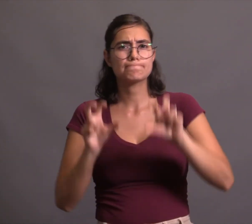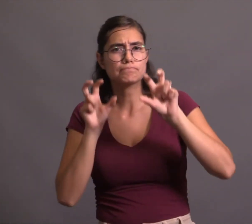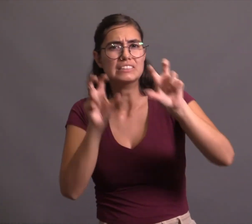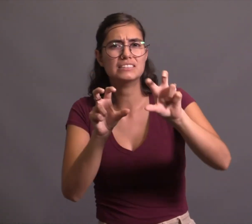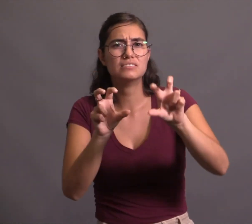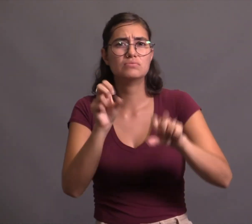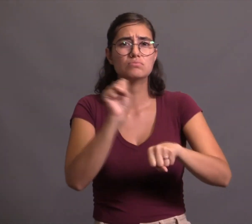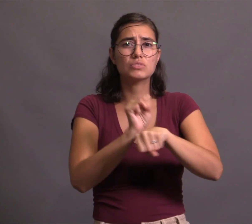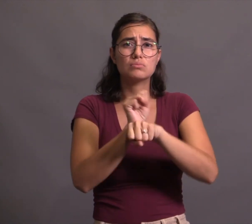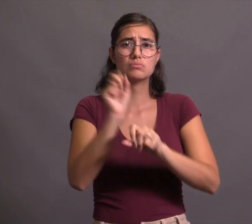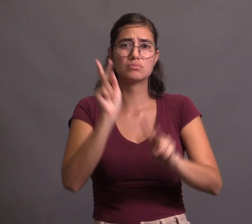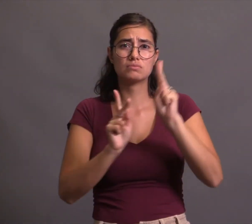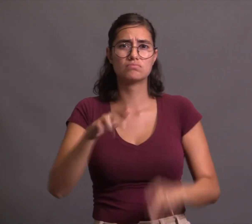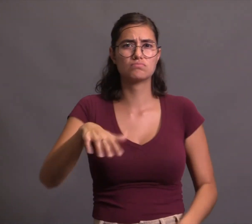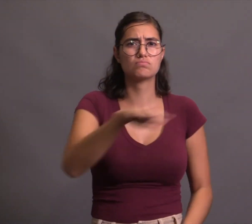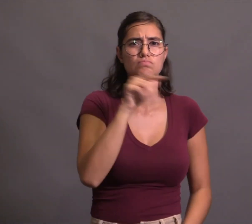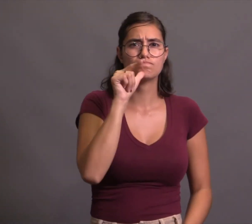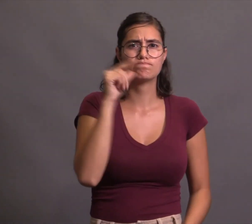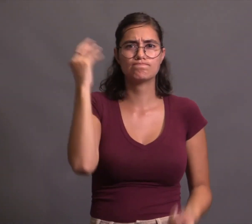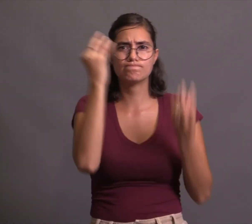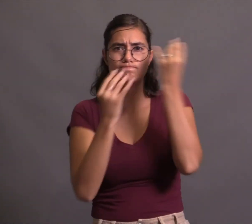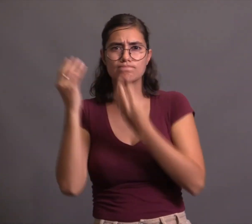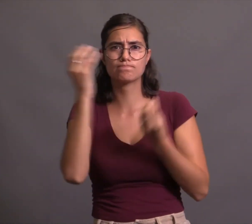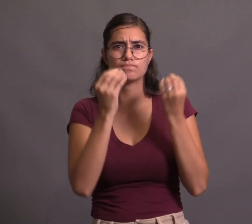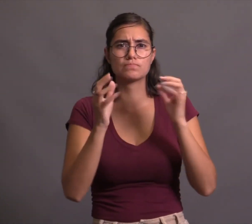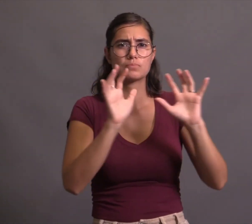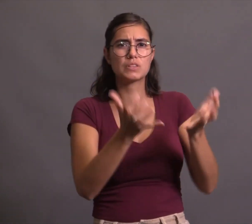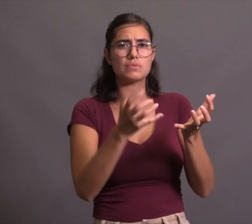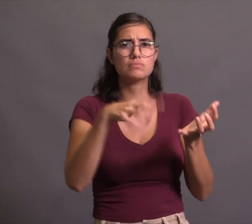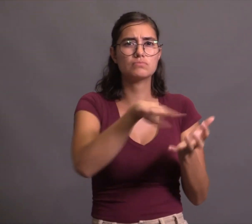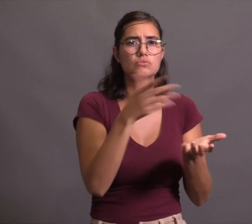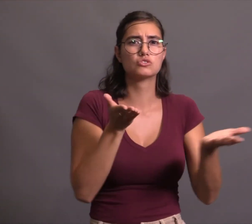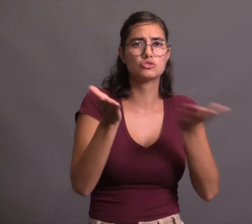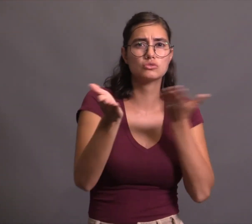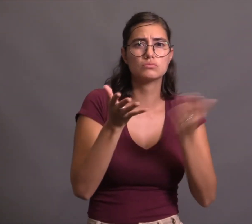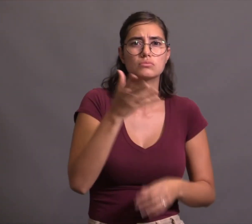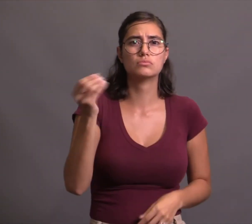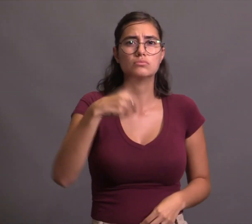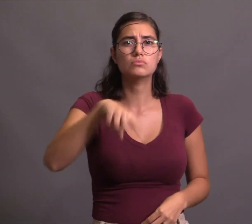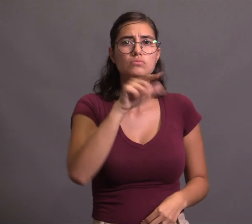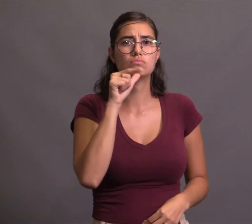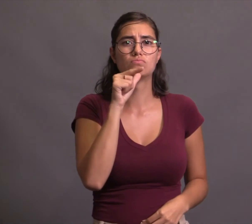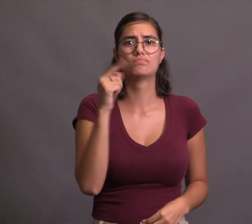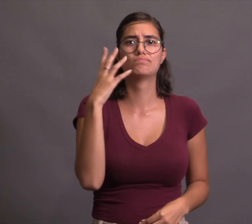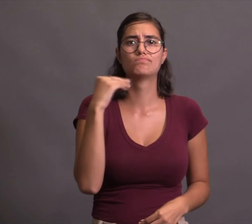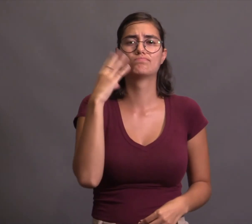Invest in employing people who reflect the populations served and those with non-traditional experiences